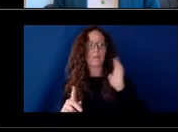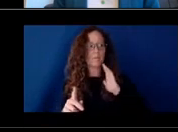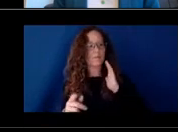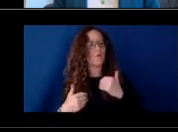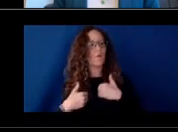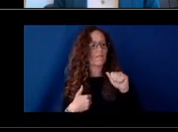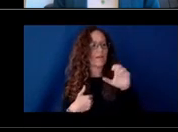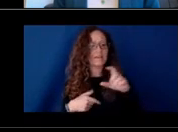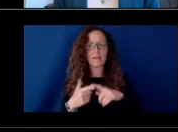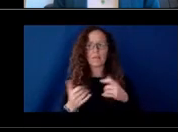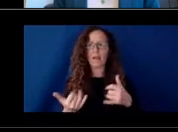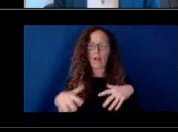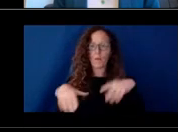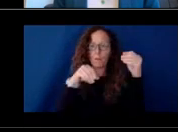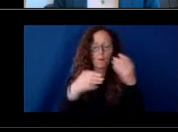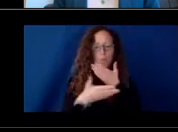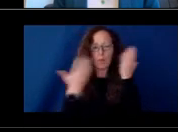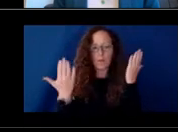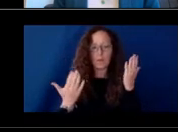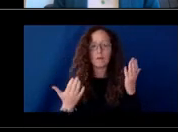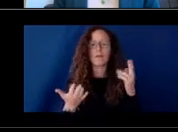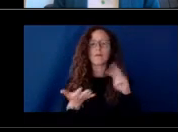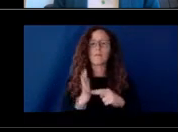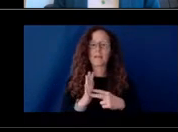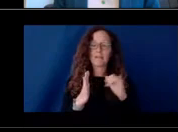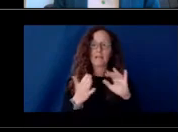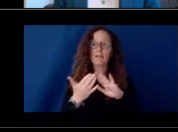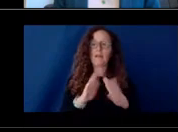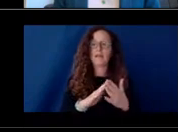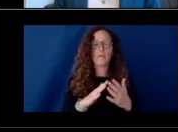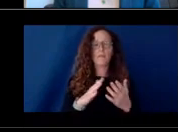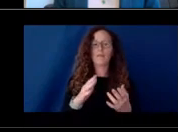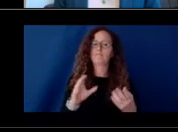that community has entered the “at greater risk” population, and at that level, the orange